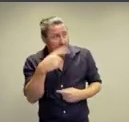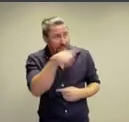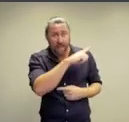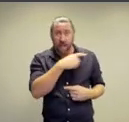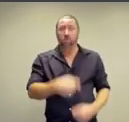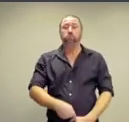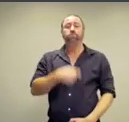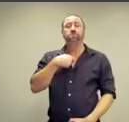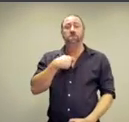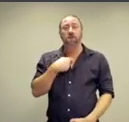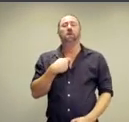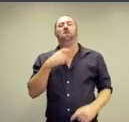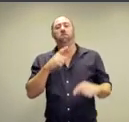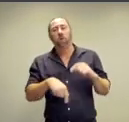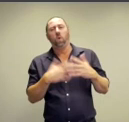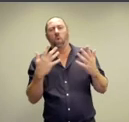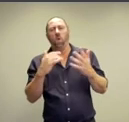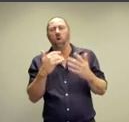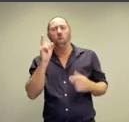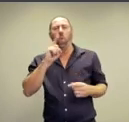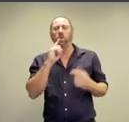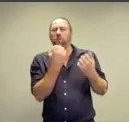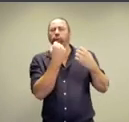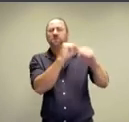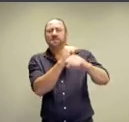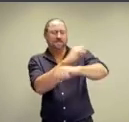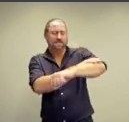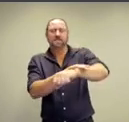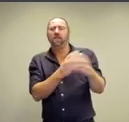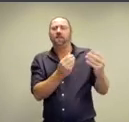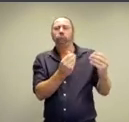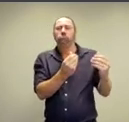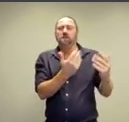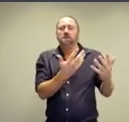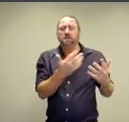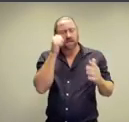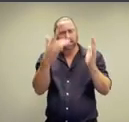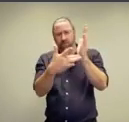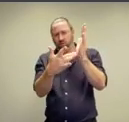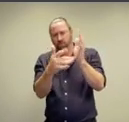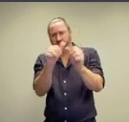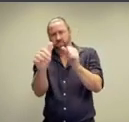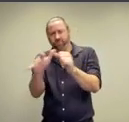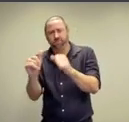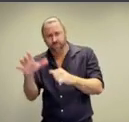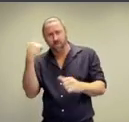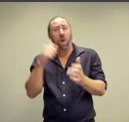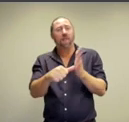you might know that generally these days, bombers are producing synthetics or water-resistant fabrics.